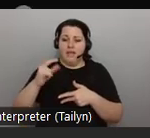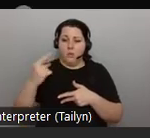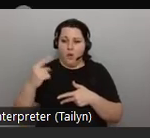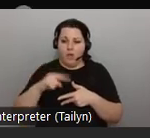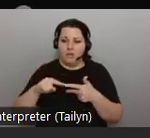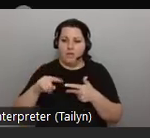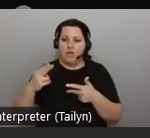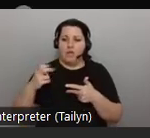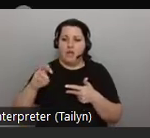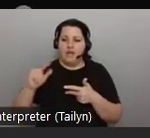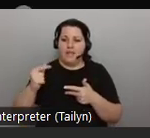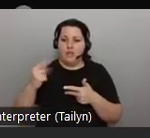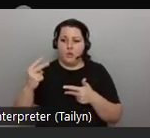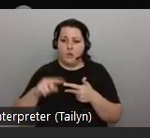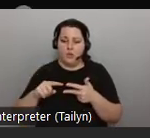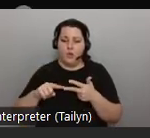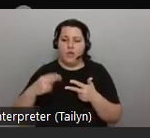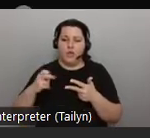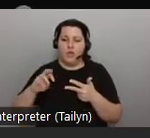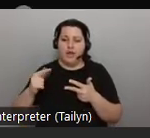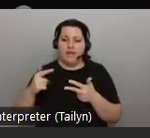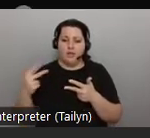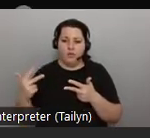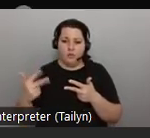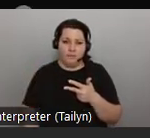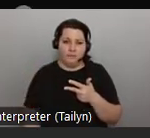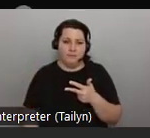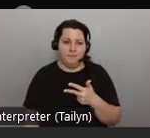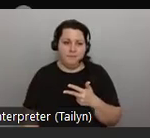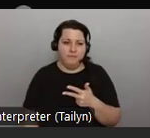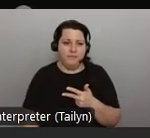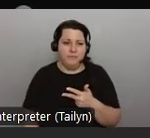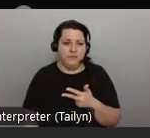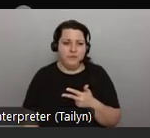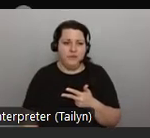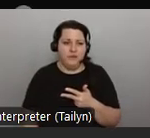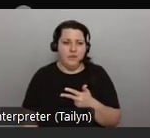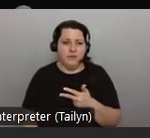Headings as I mentioned are broken into different levels, so here's heading one, heading two, heading three.